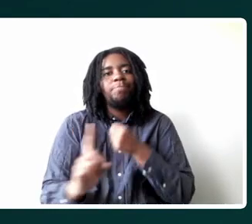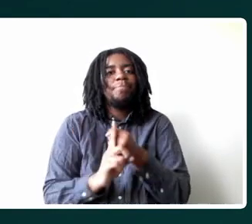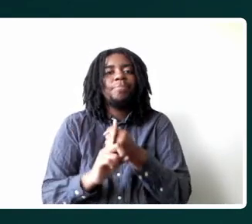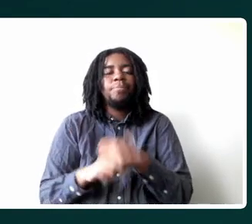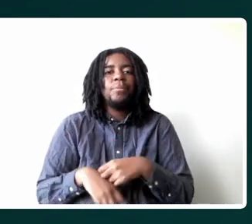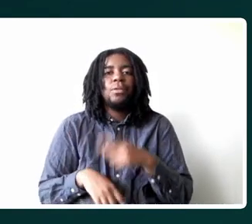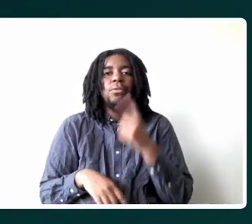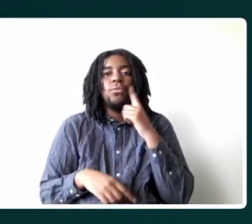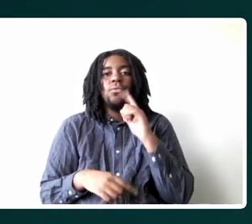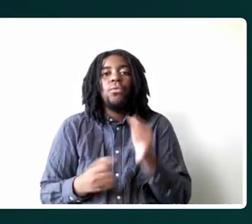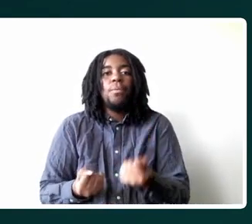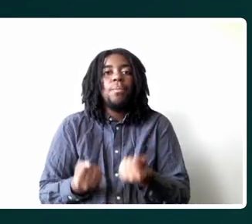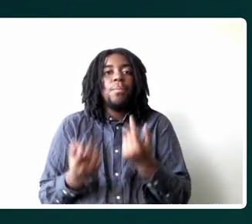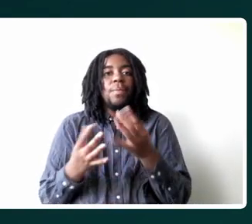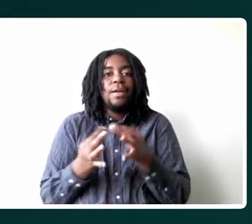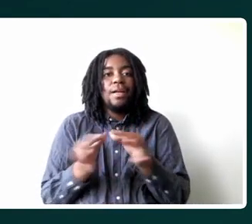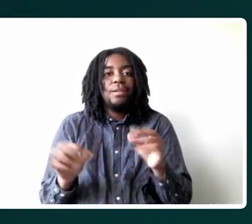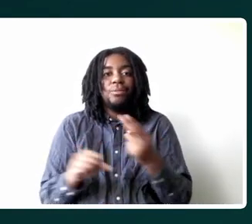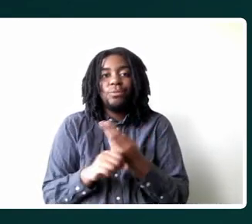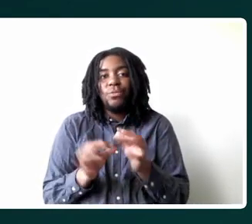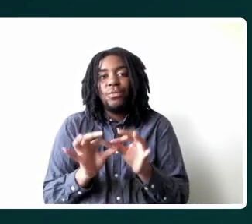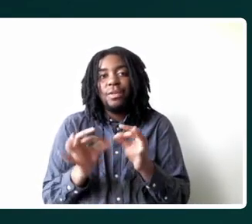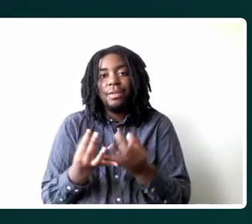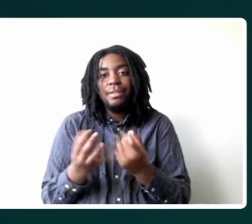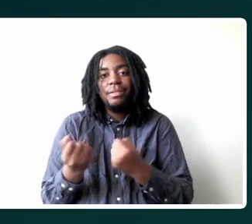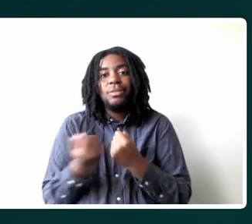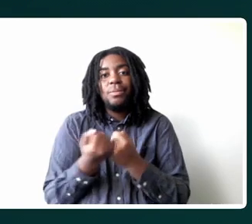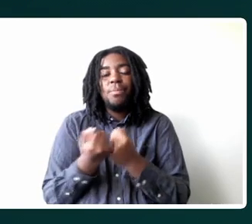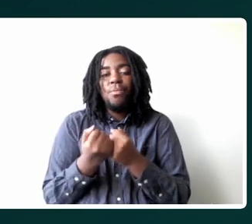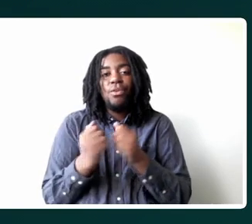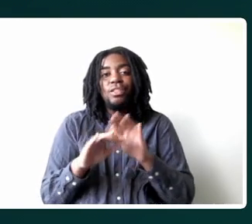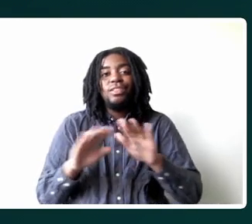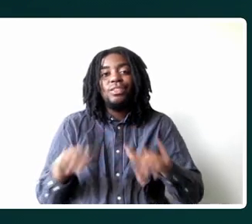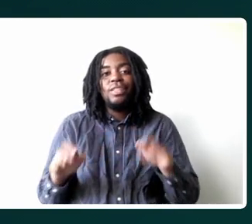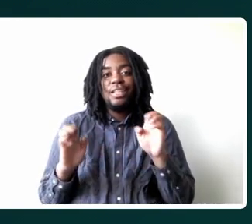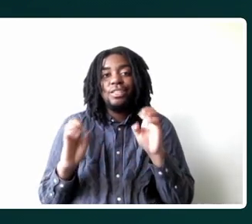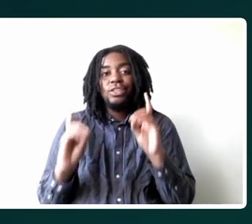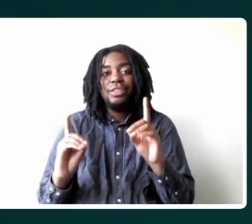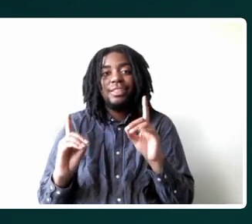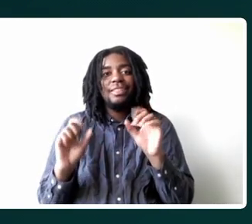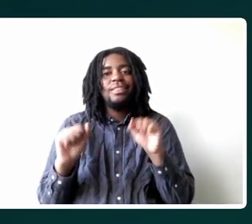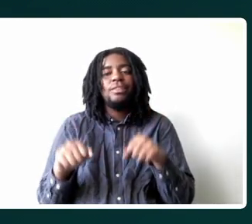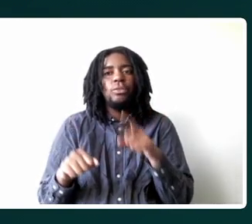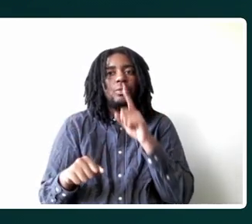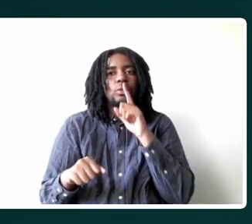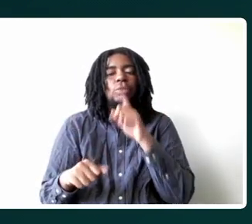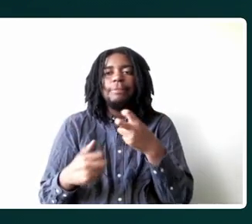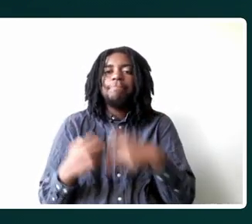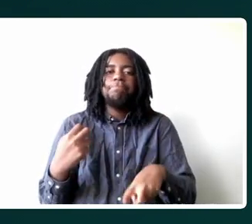supporting and engaging in their children's education can be a very challenging prospect in